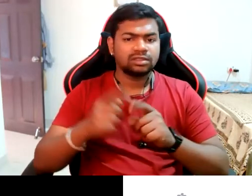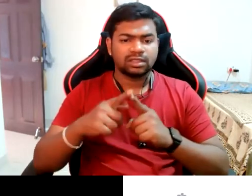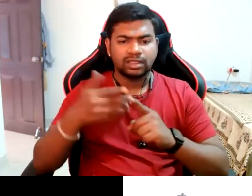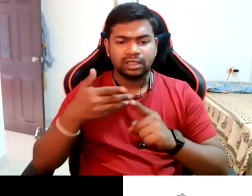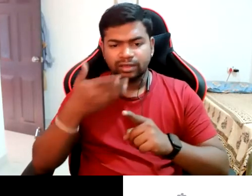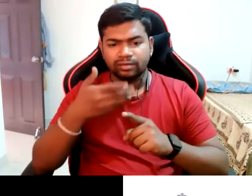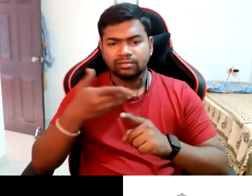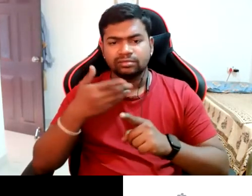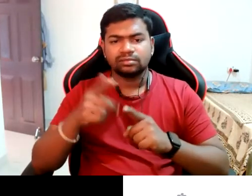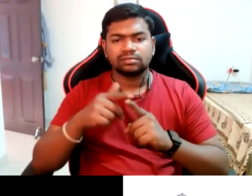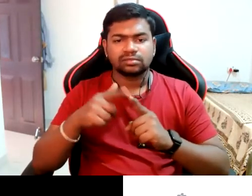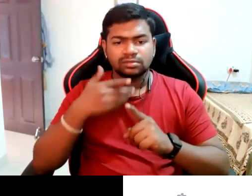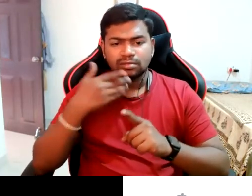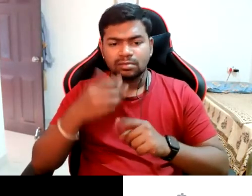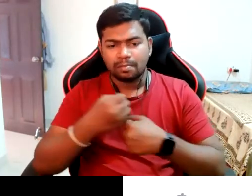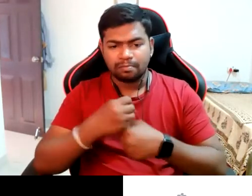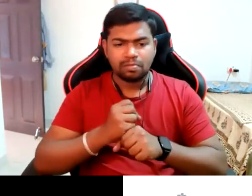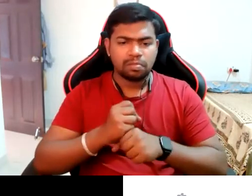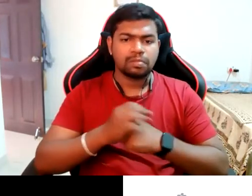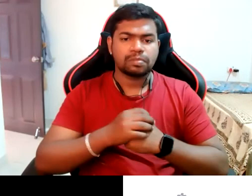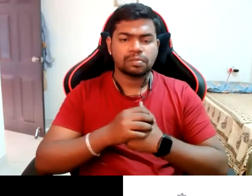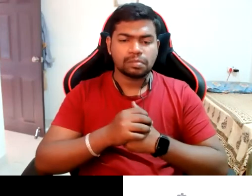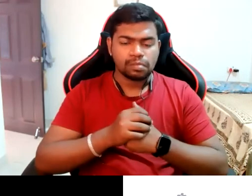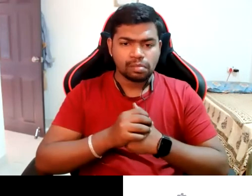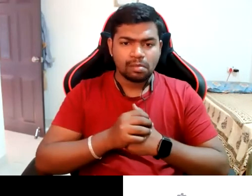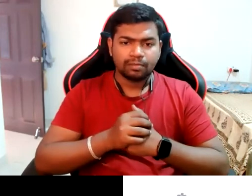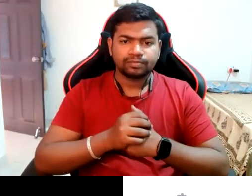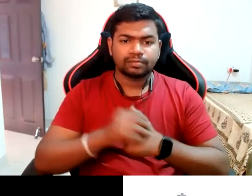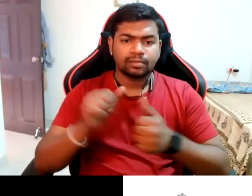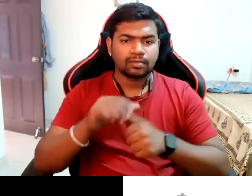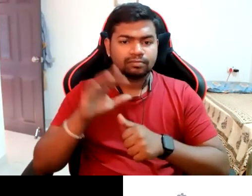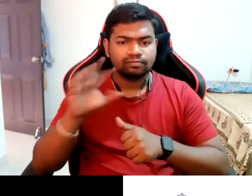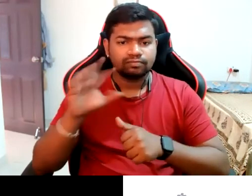accessibility and so on.